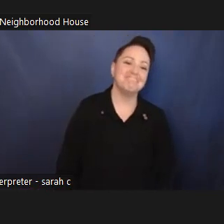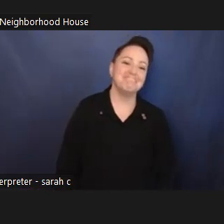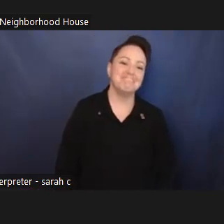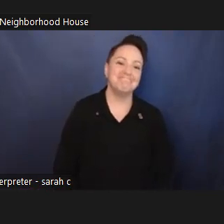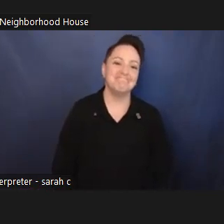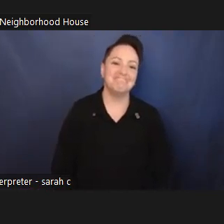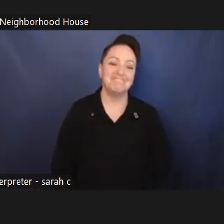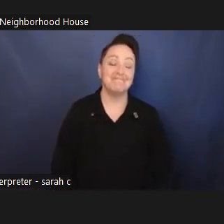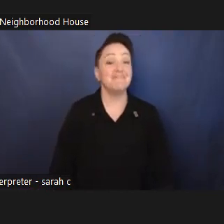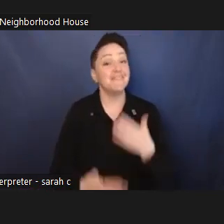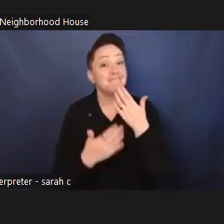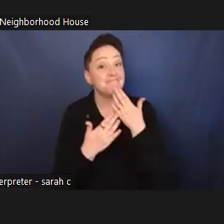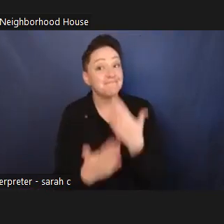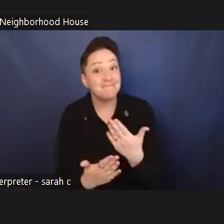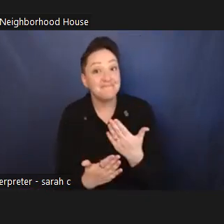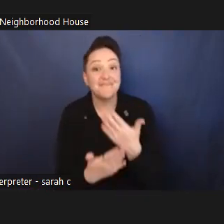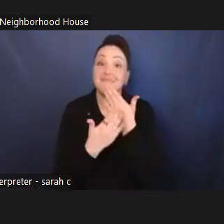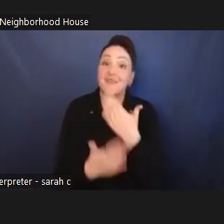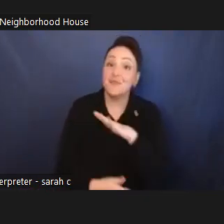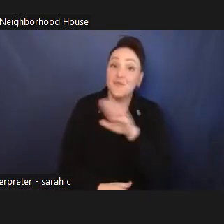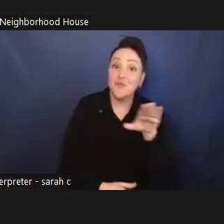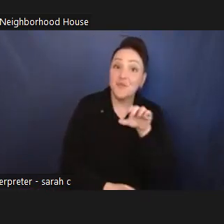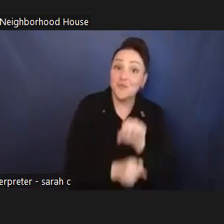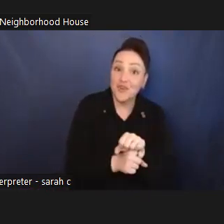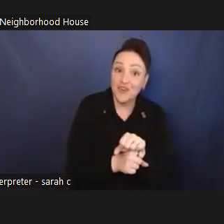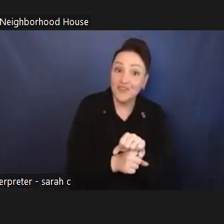Thank you for your work. It's nice to being with you all again.